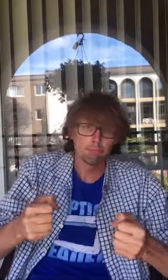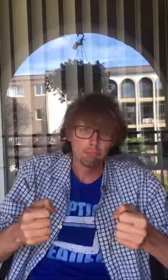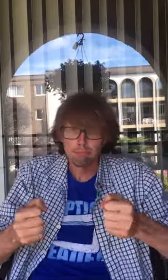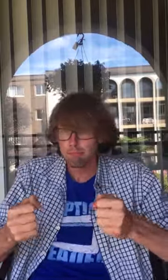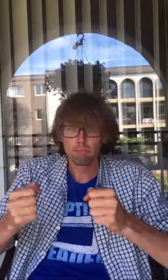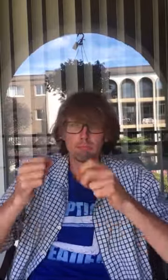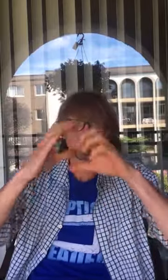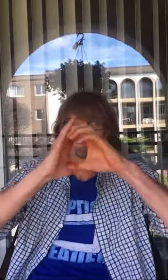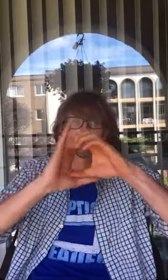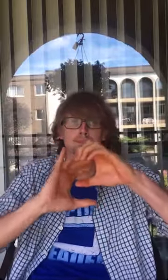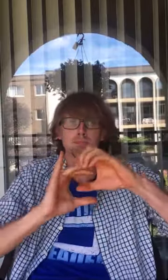...which is in fact an all terrain vehicle...